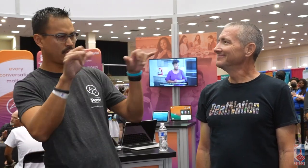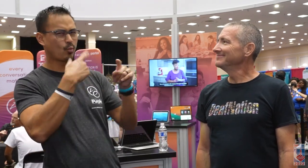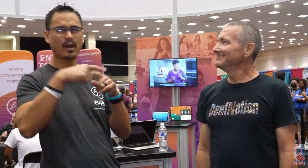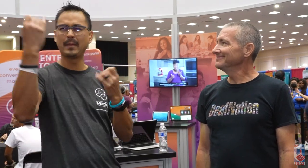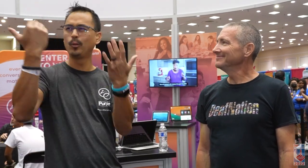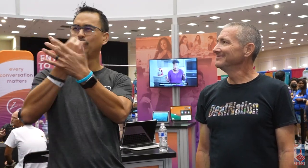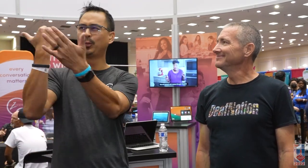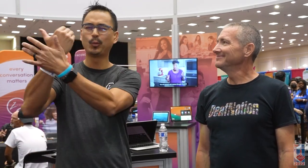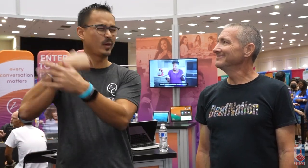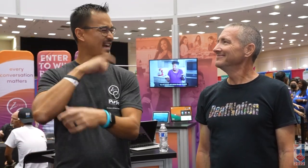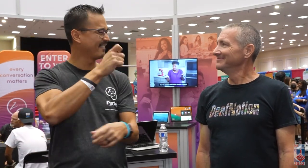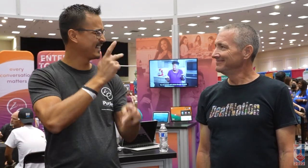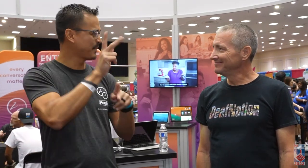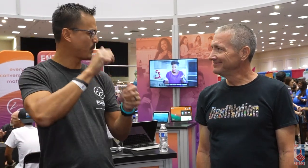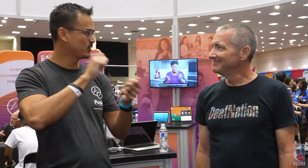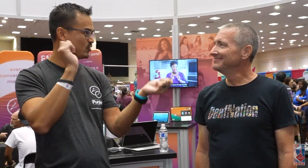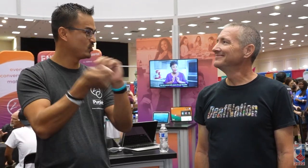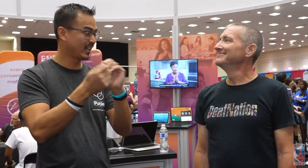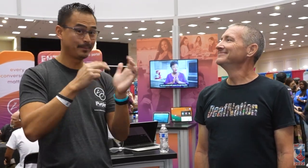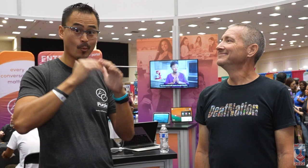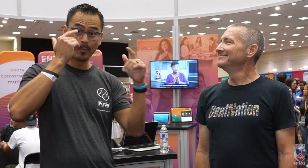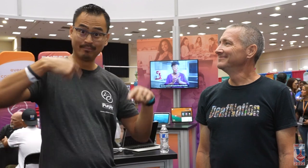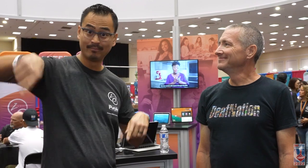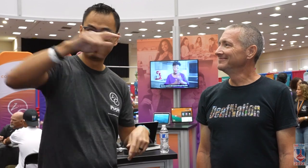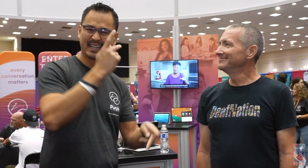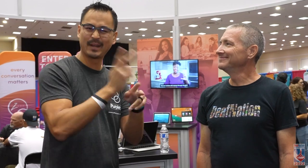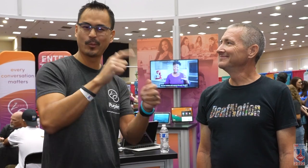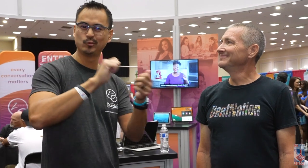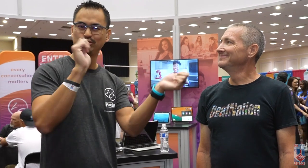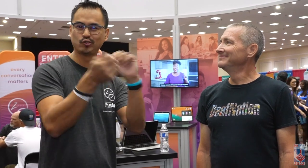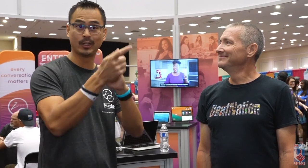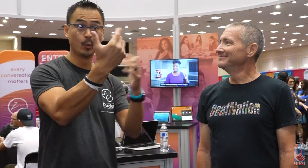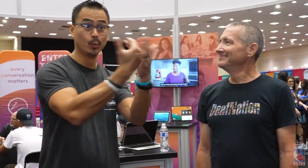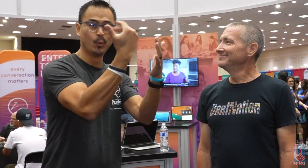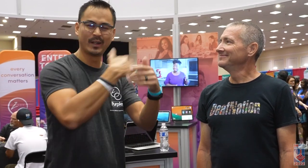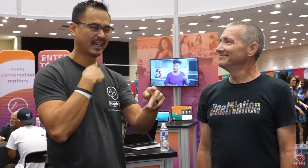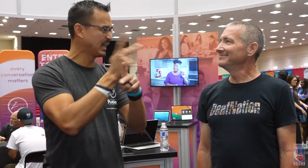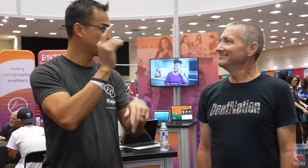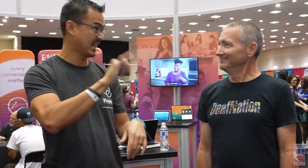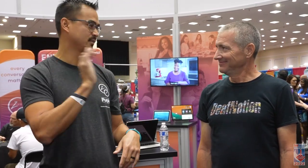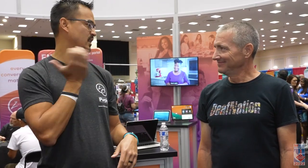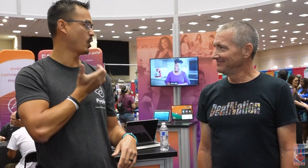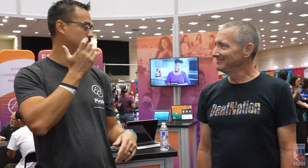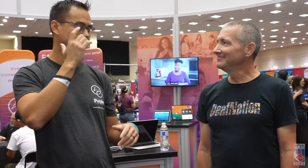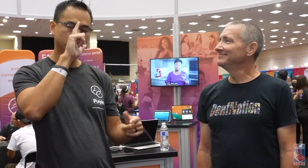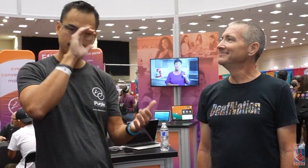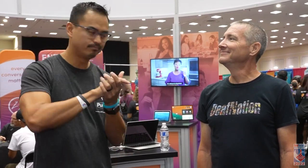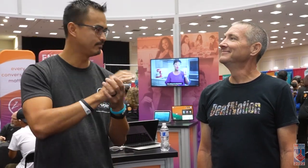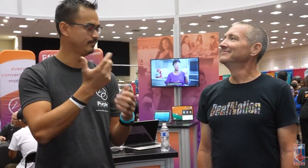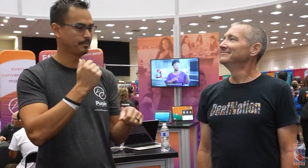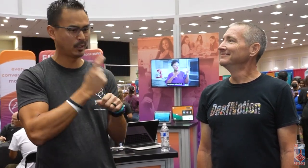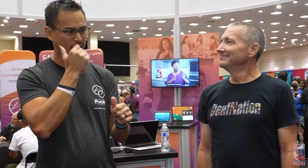There’s so many new things that we have to keep up with all the changes. We hope that you also keep up with the new changes. It’s our belief to keep up with the new changes and